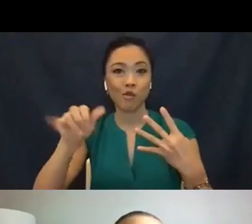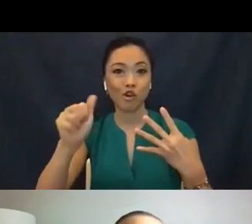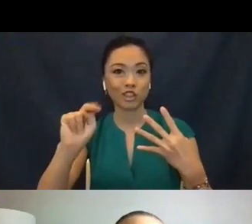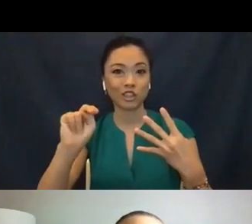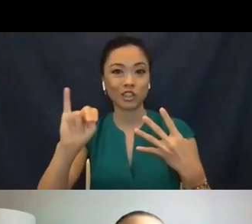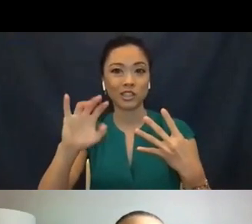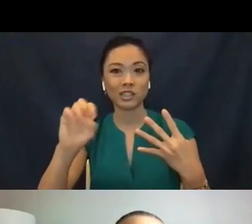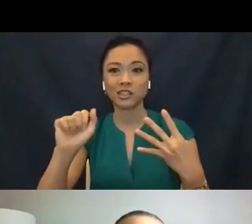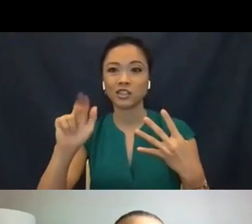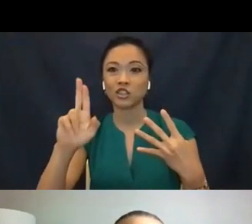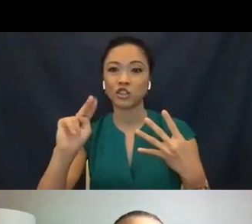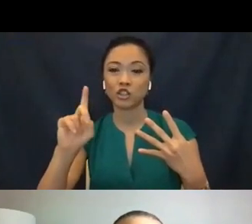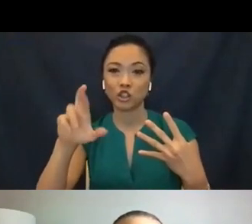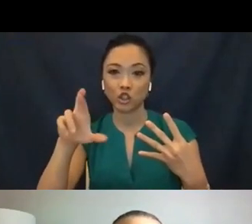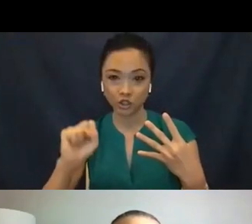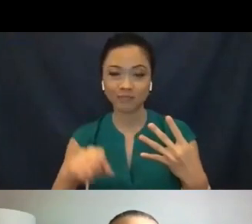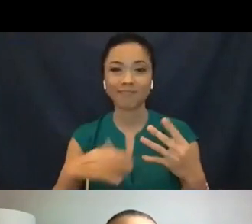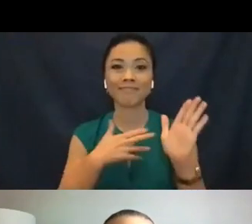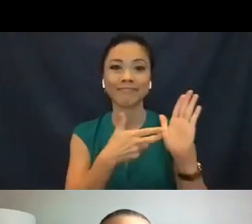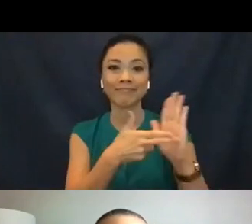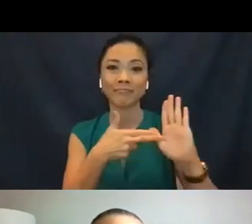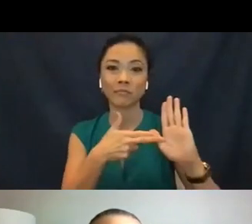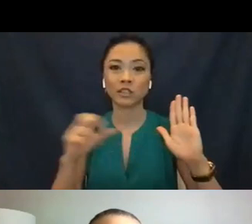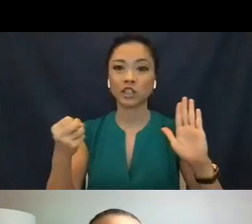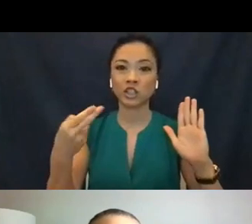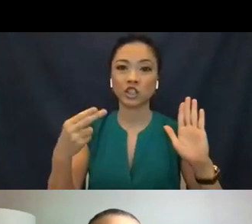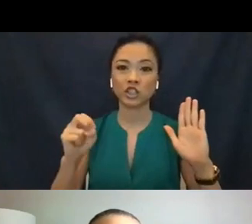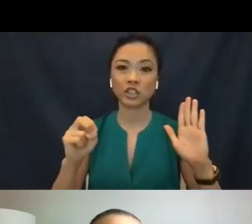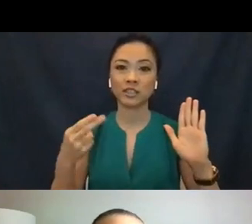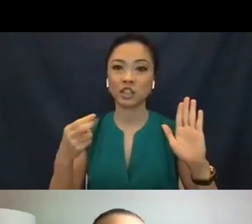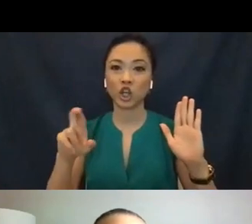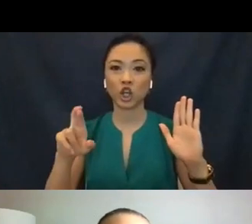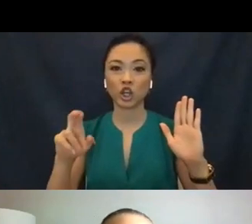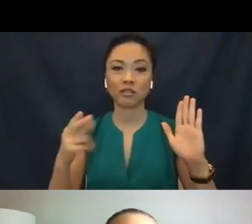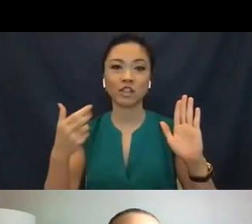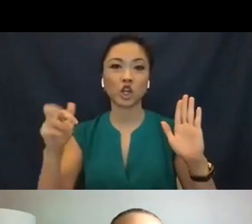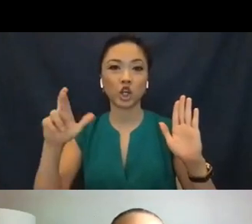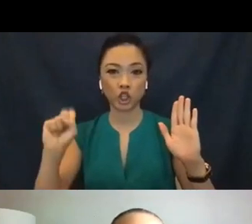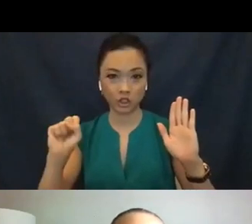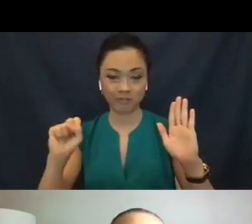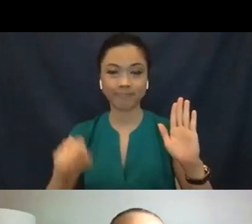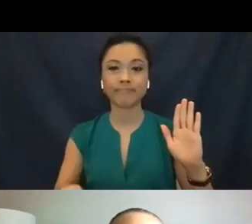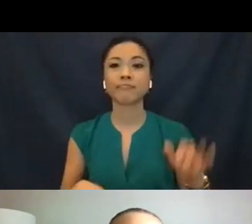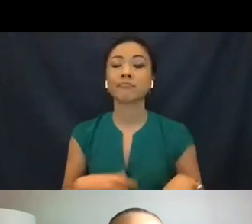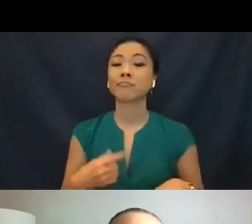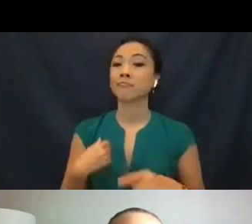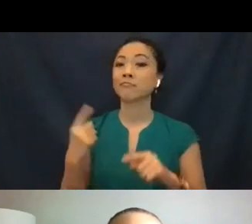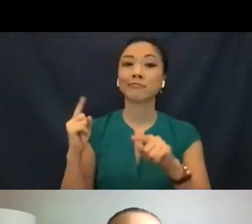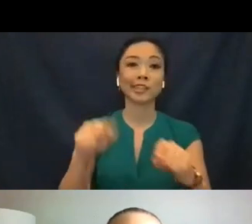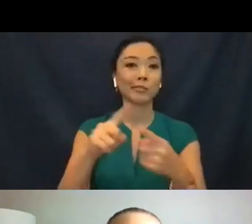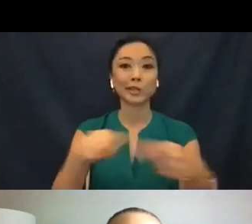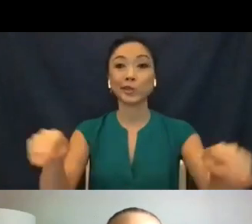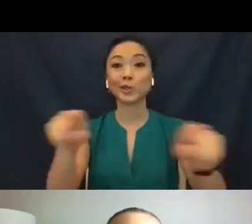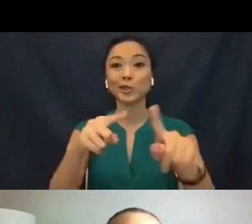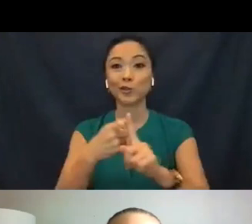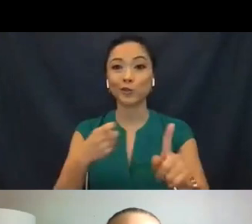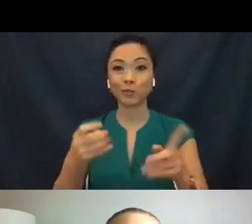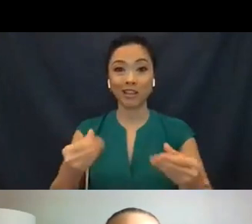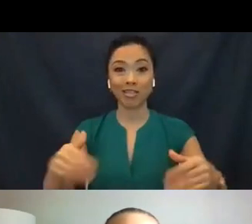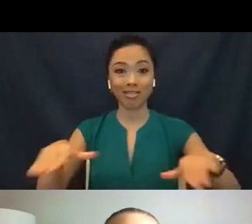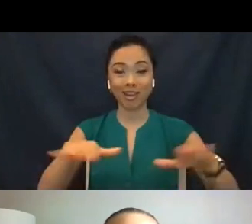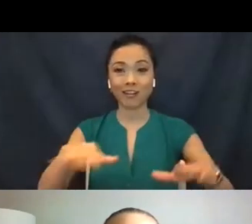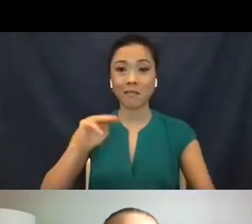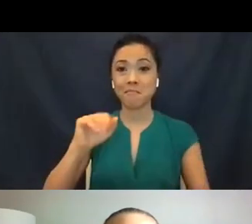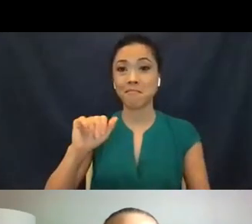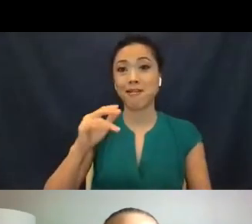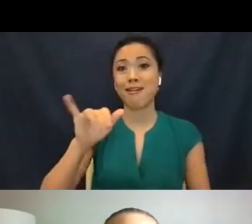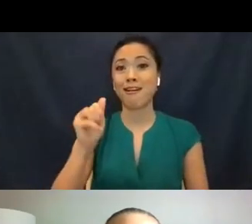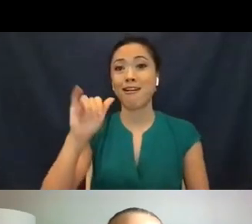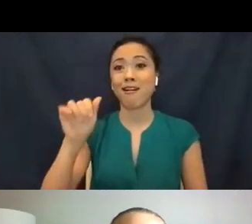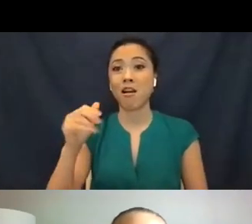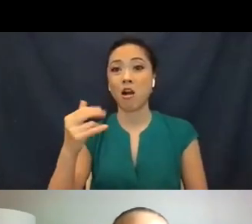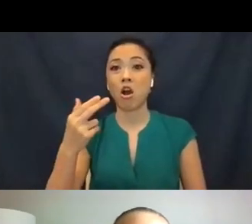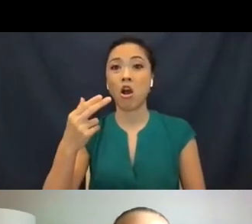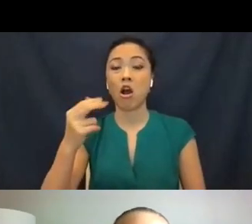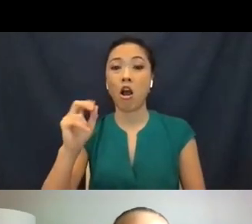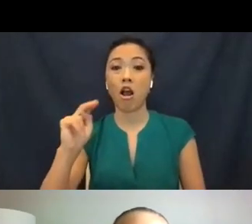My pronouns are she, her, and hers. I am coming to y'all from the land of the Hahamongna people and the Tonka tribe,